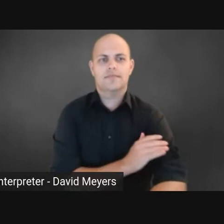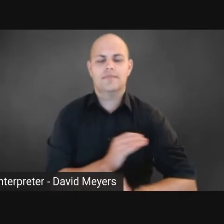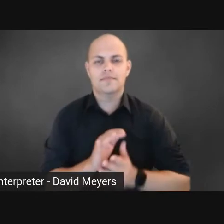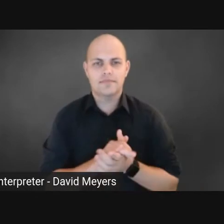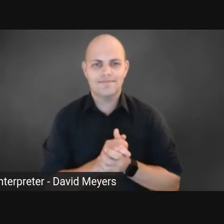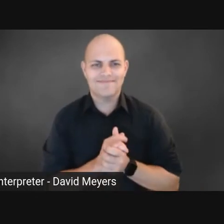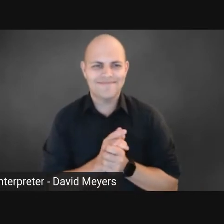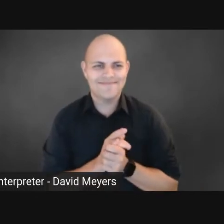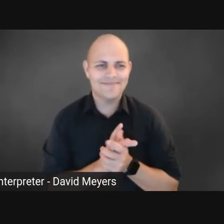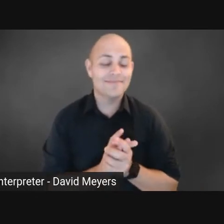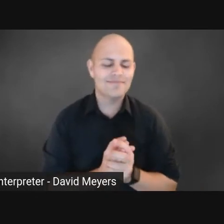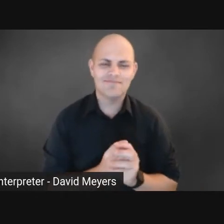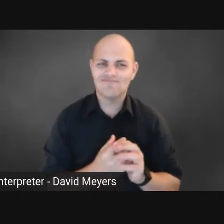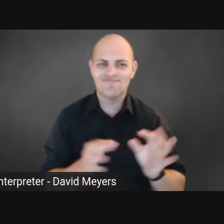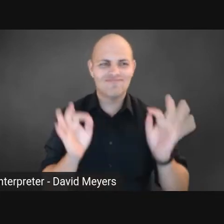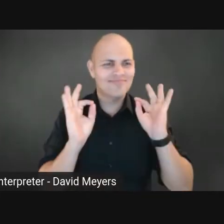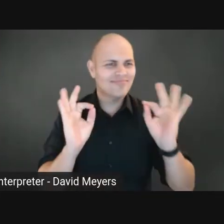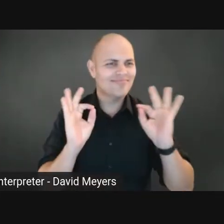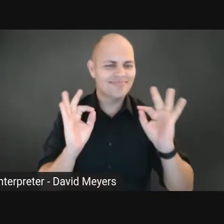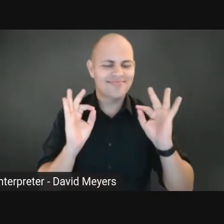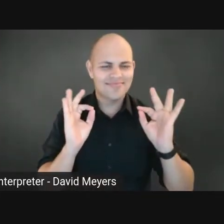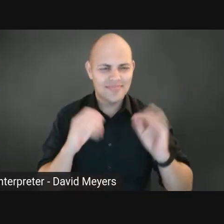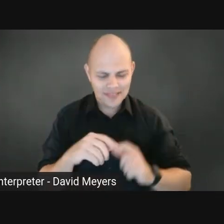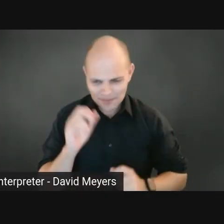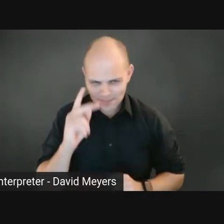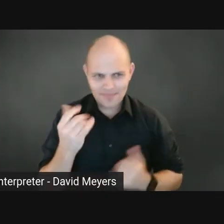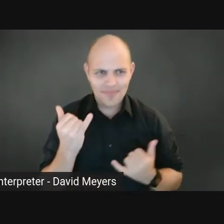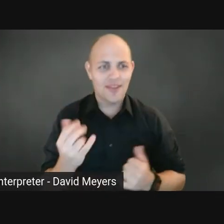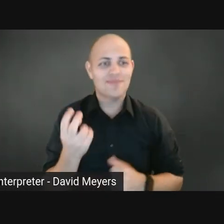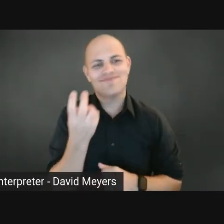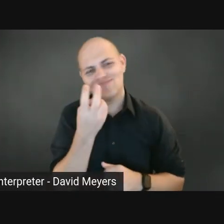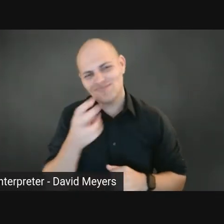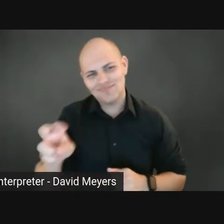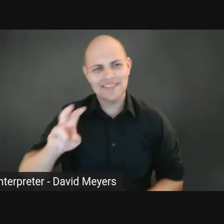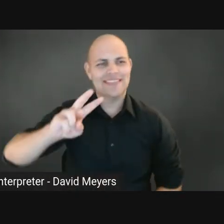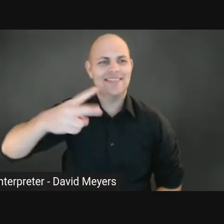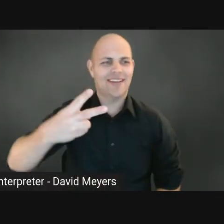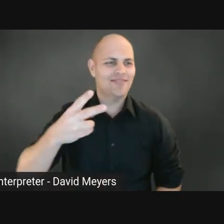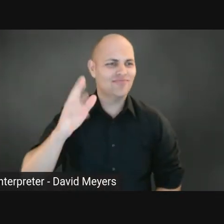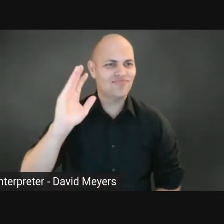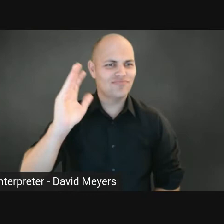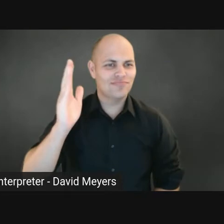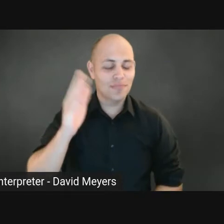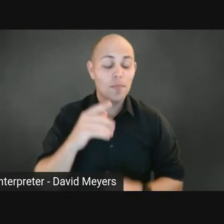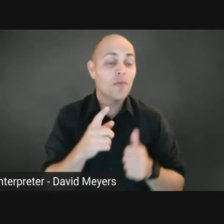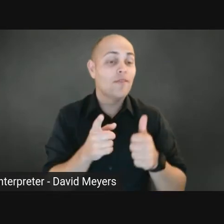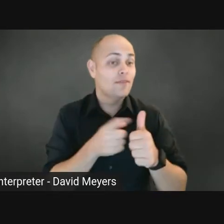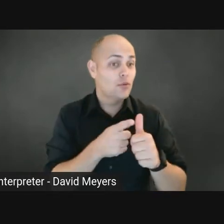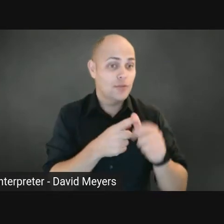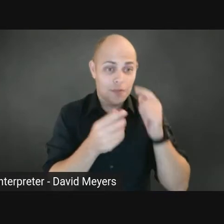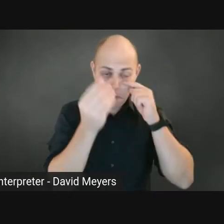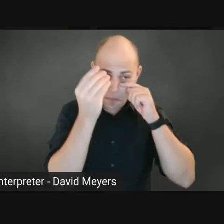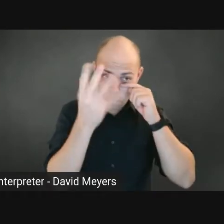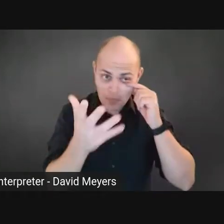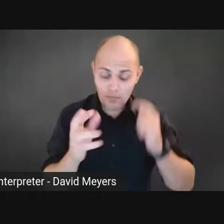All right. We are going to transition to our second talk. I just wanted to let you know that Robert Jacobi is